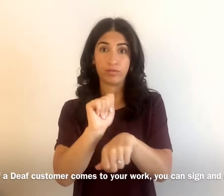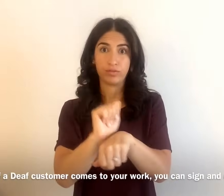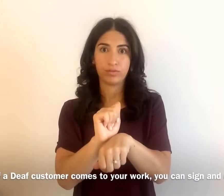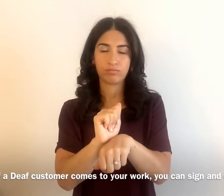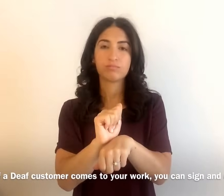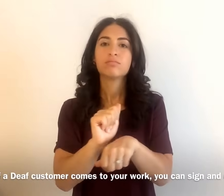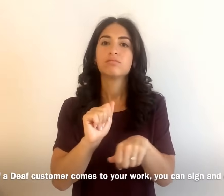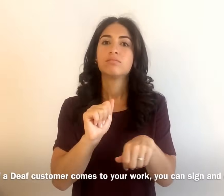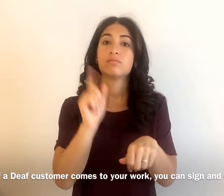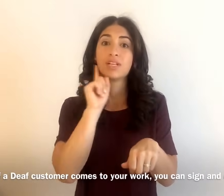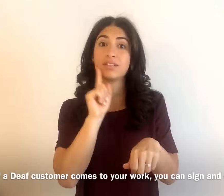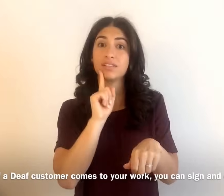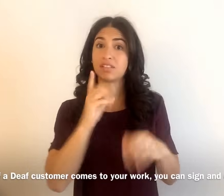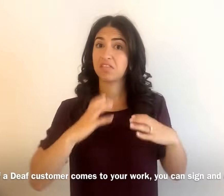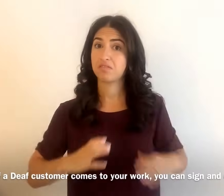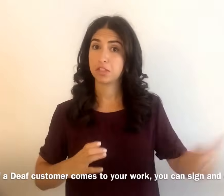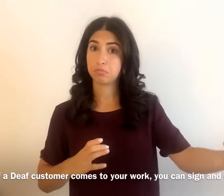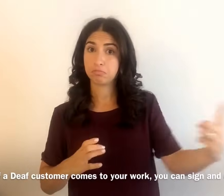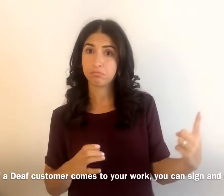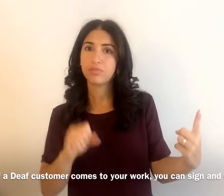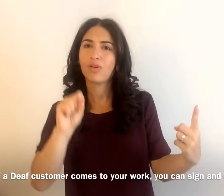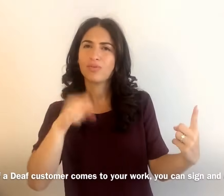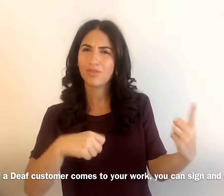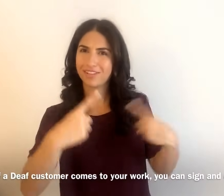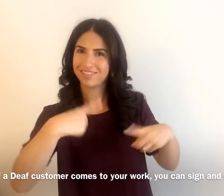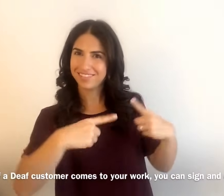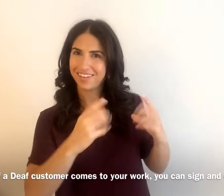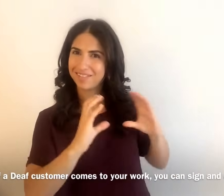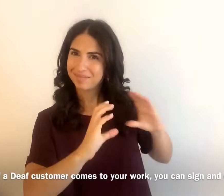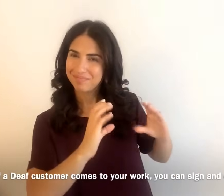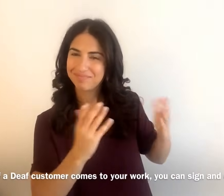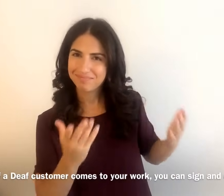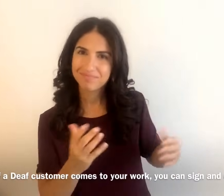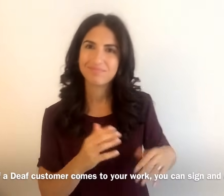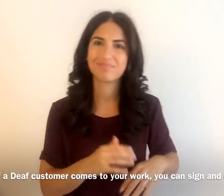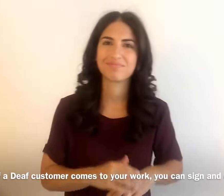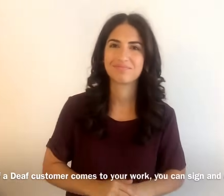restaurant, so that in your job when a Deaf customer comes in, you can sign to